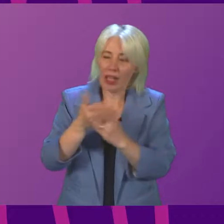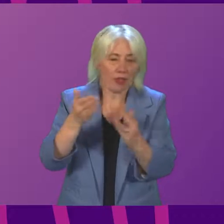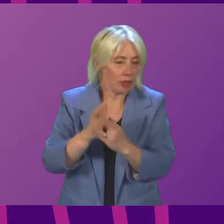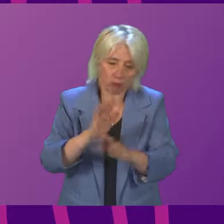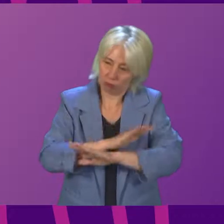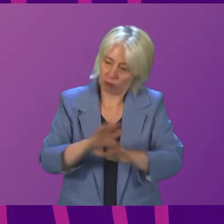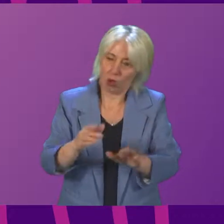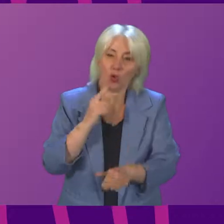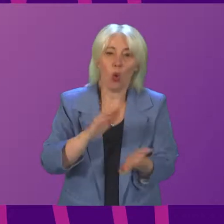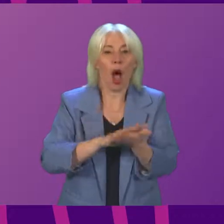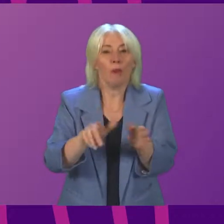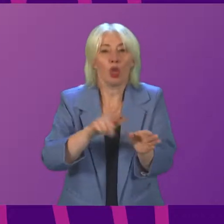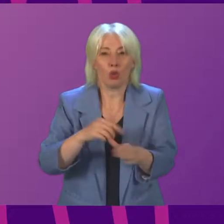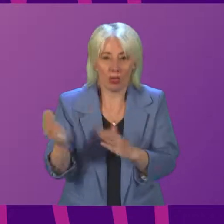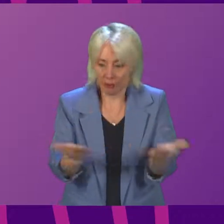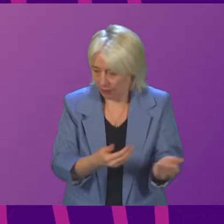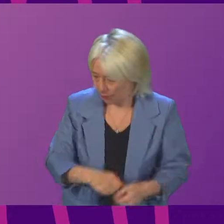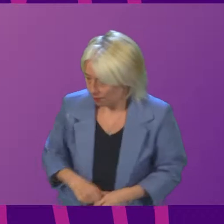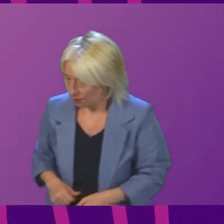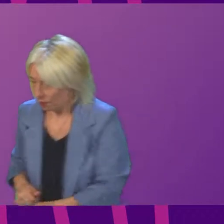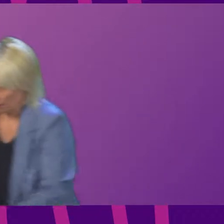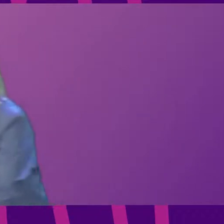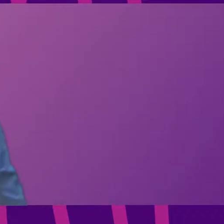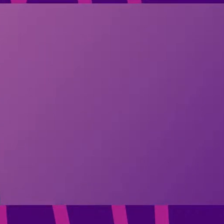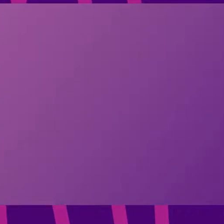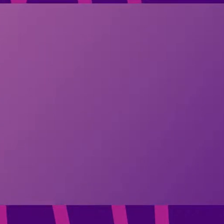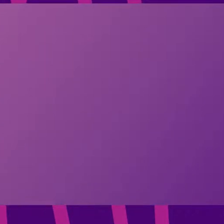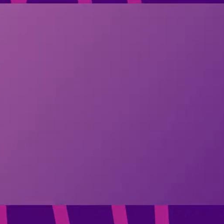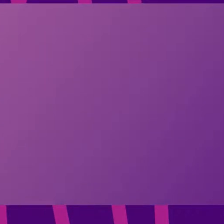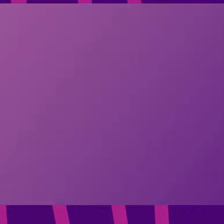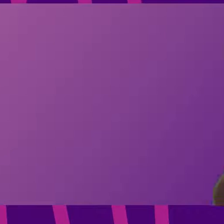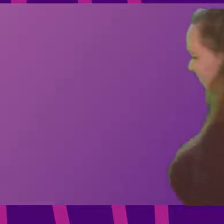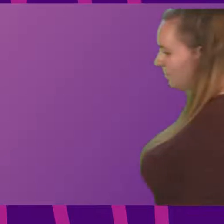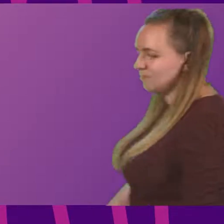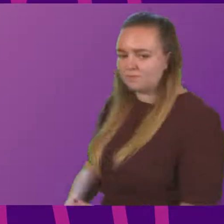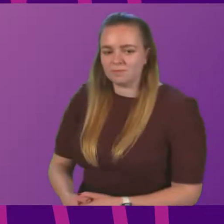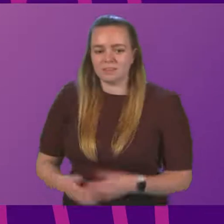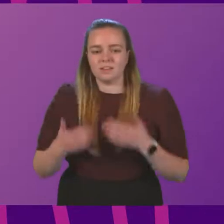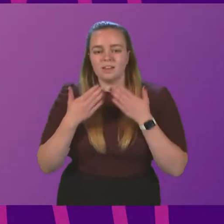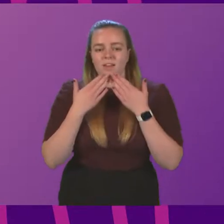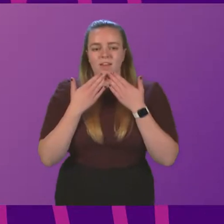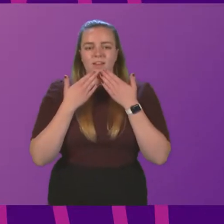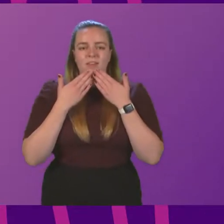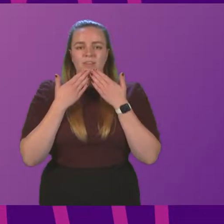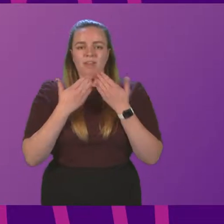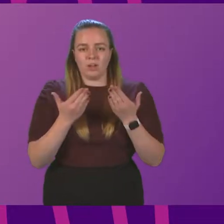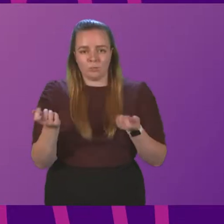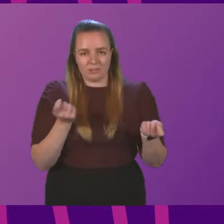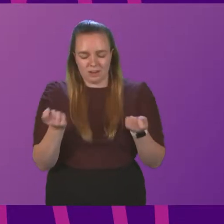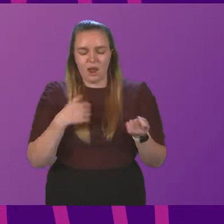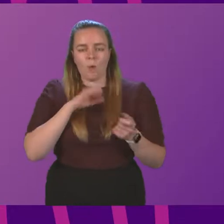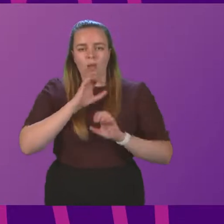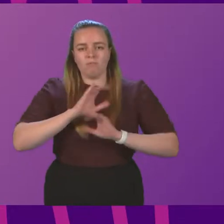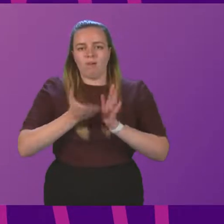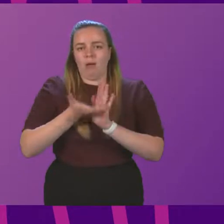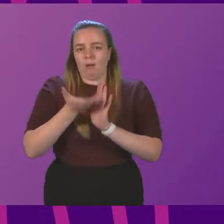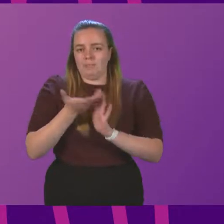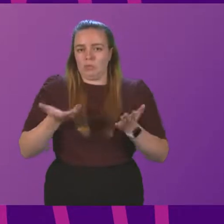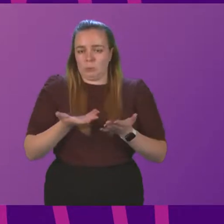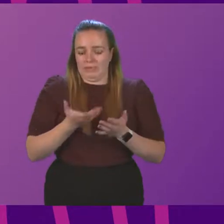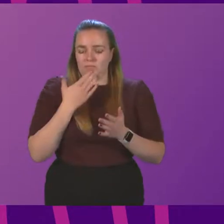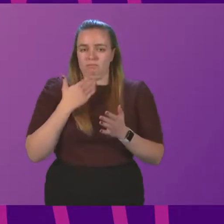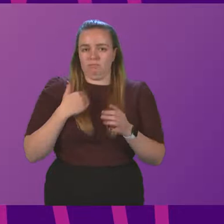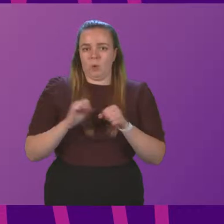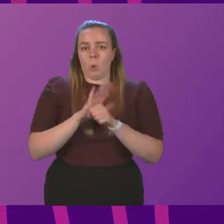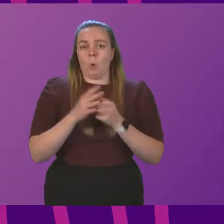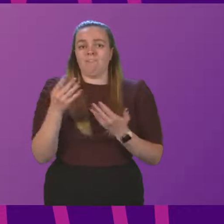I will be providing the update to Parliament on the latest Covid-19 situation today. In giving